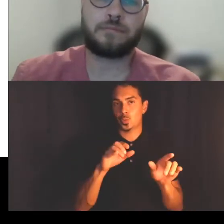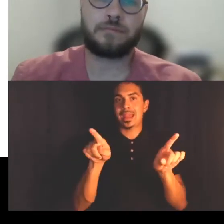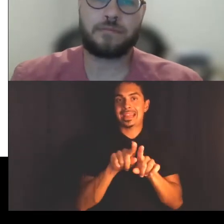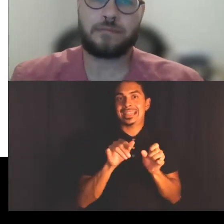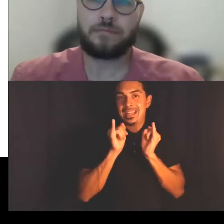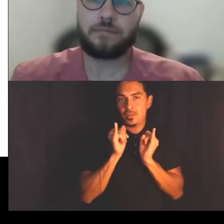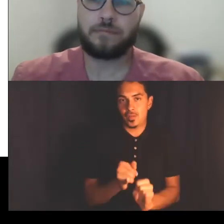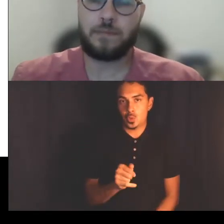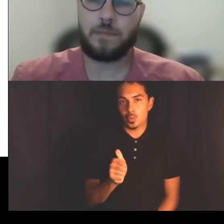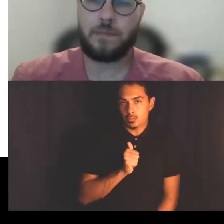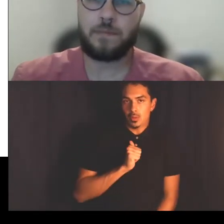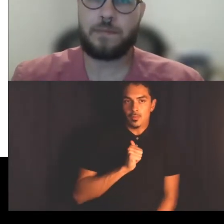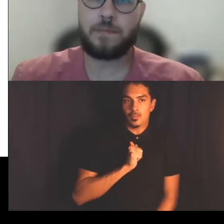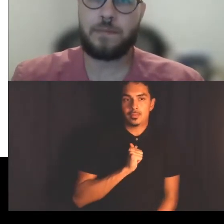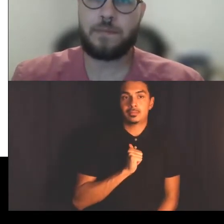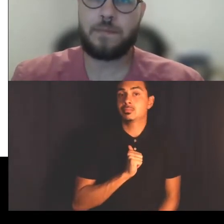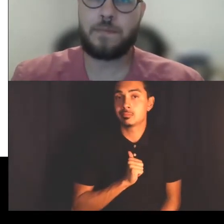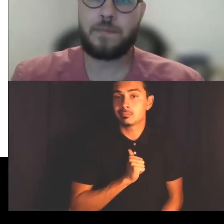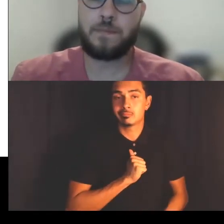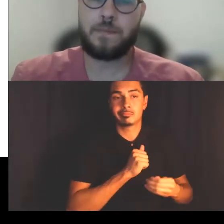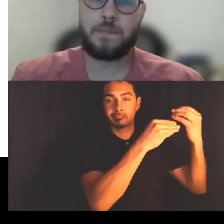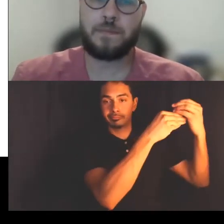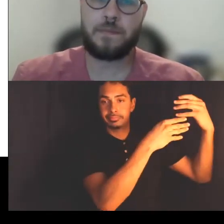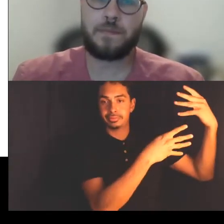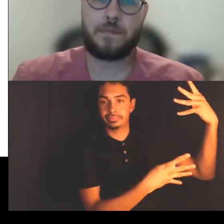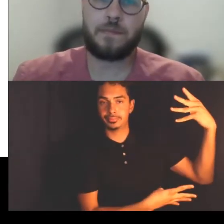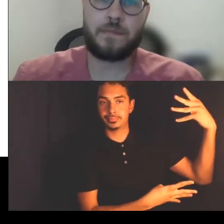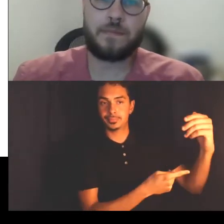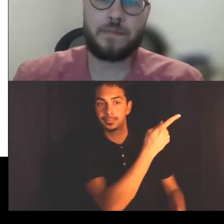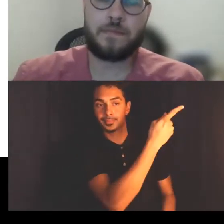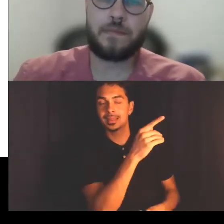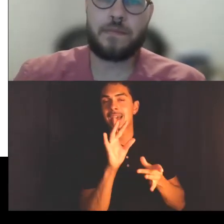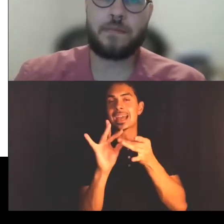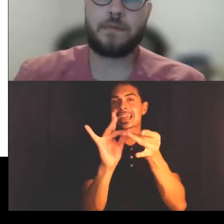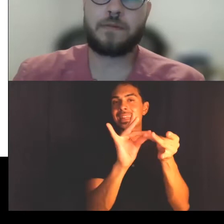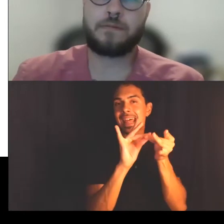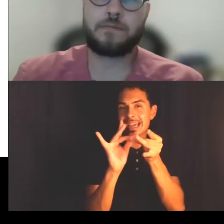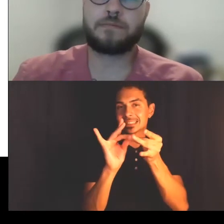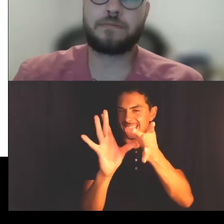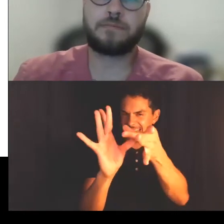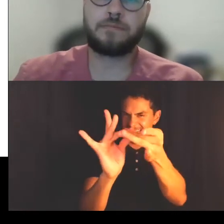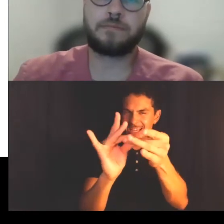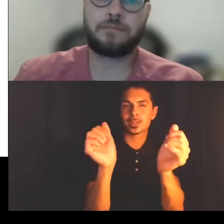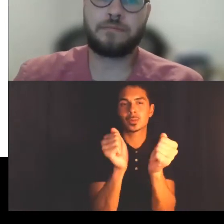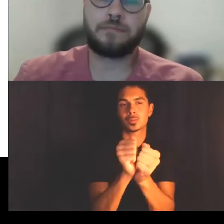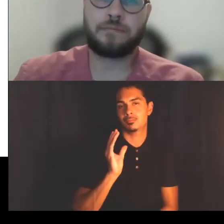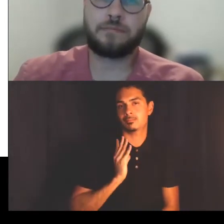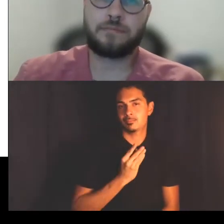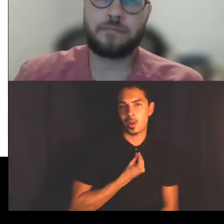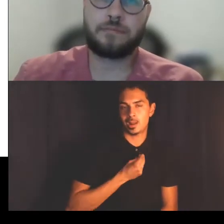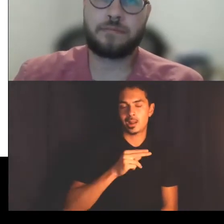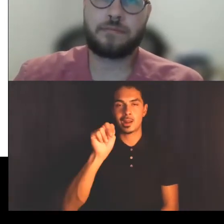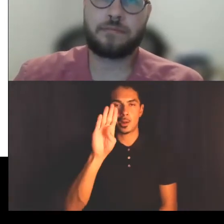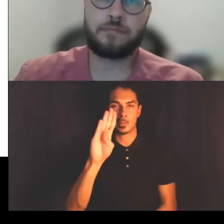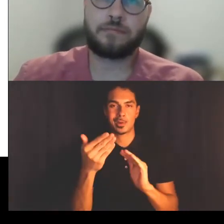is we can connect with other trans and nonbinary communities or members if you are someone in the community,